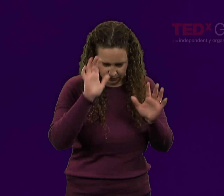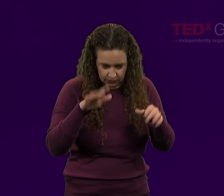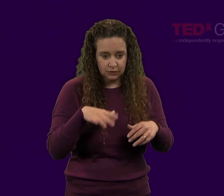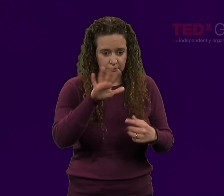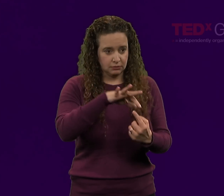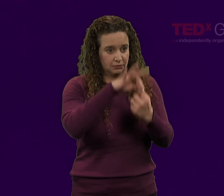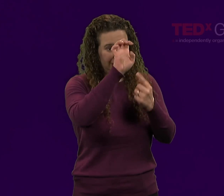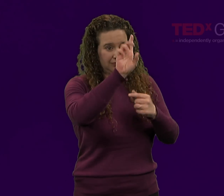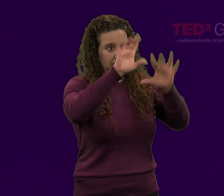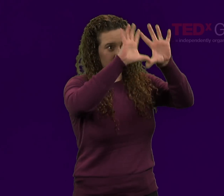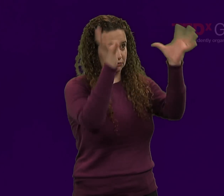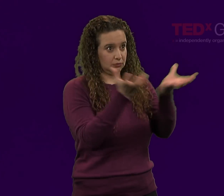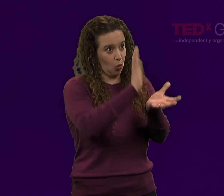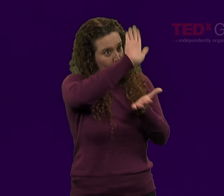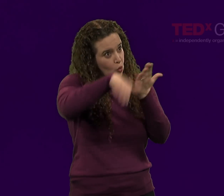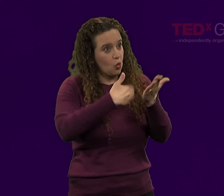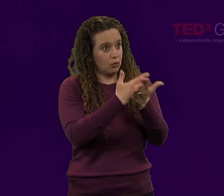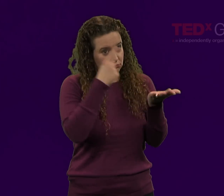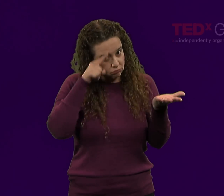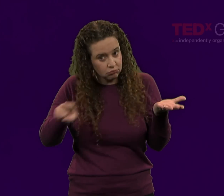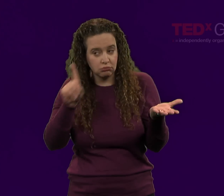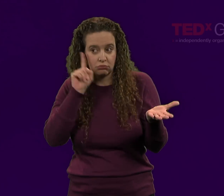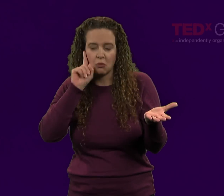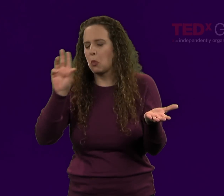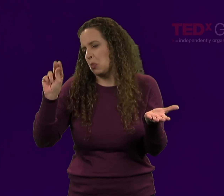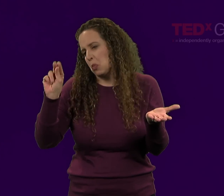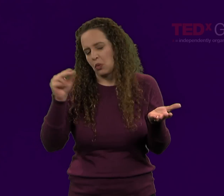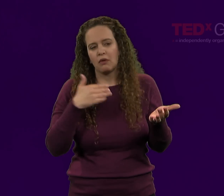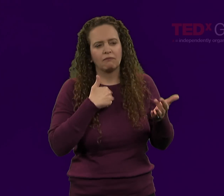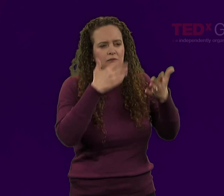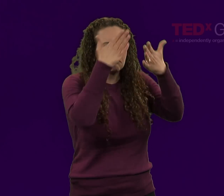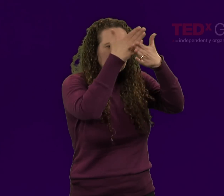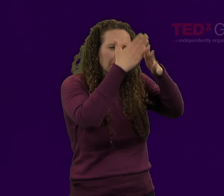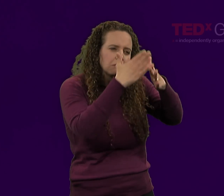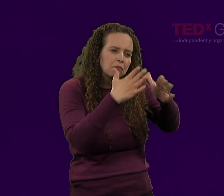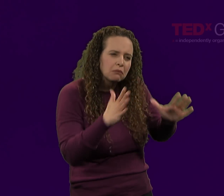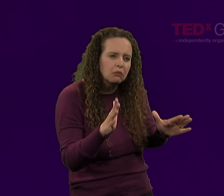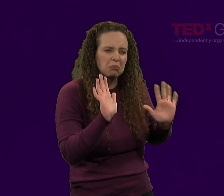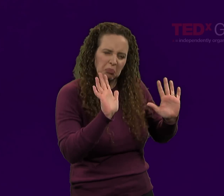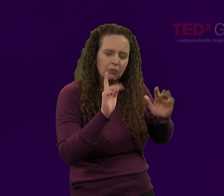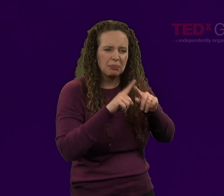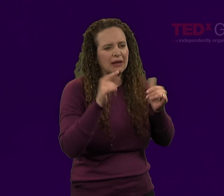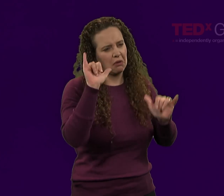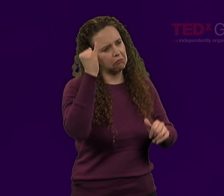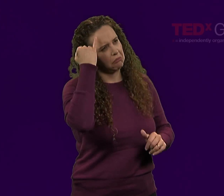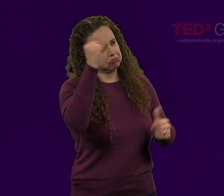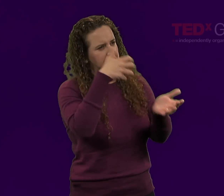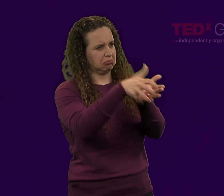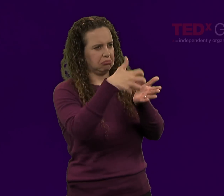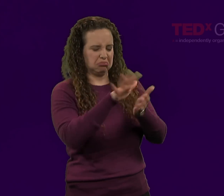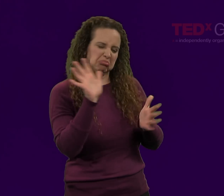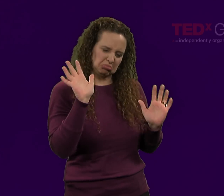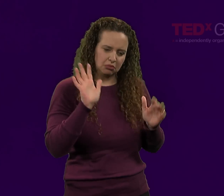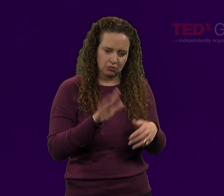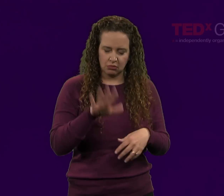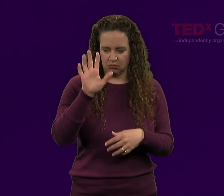Now we know not all of those funds go specifically to deaf education, but I think it gives us a good sense of how much money is actually spent: